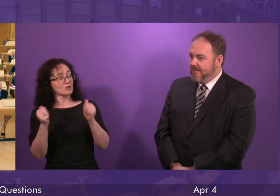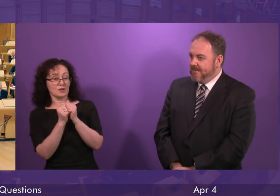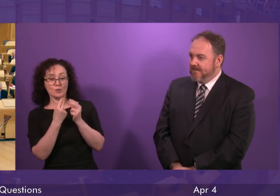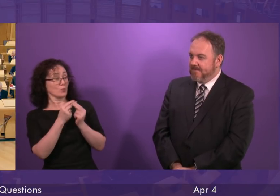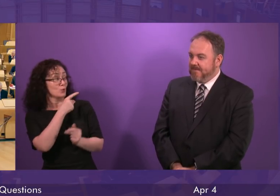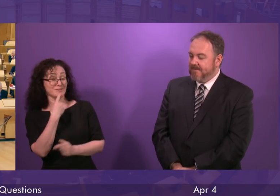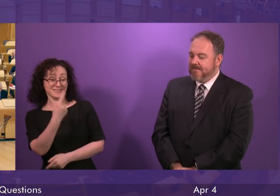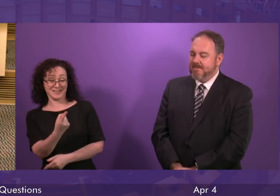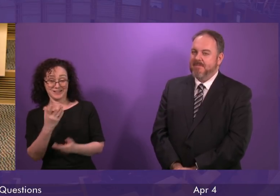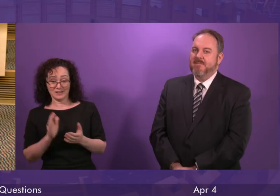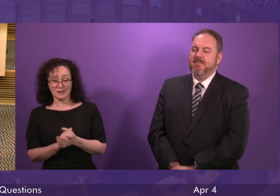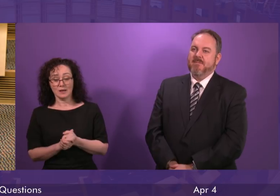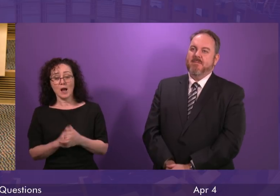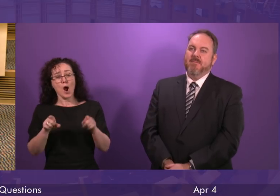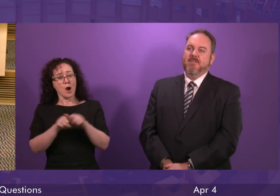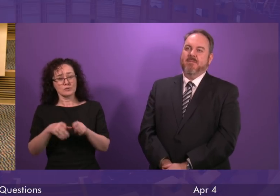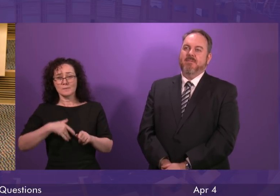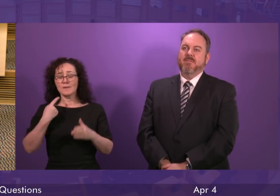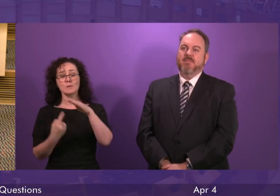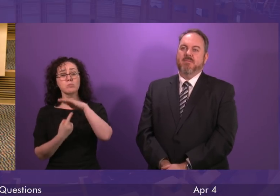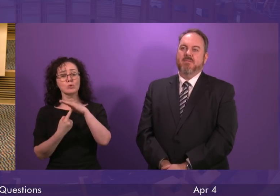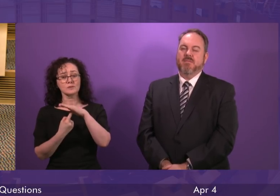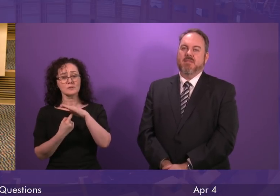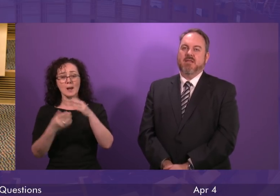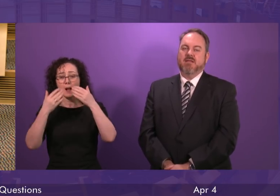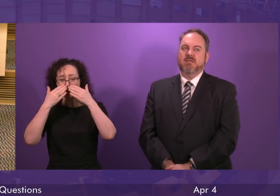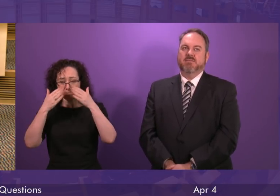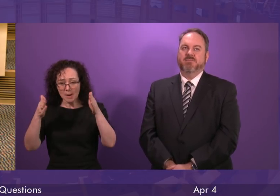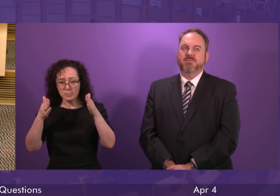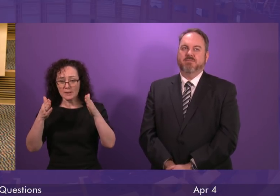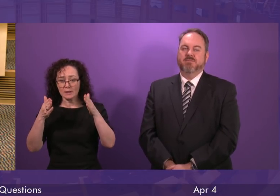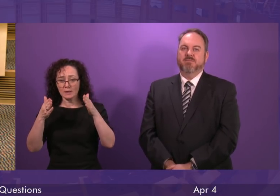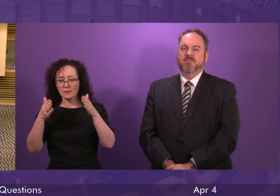public awareness campaign is also important in ensuring that the public are aware of the